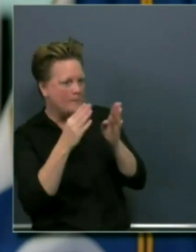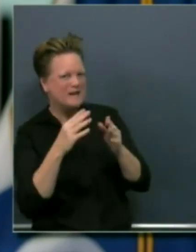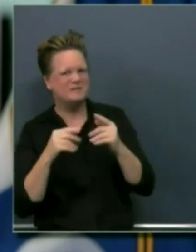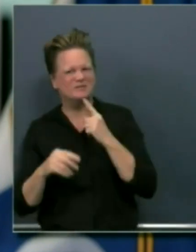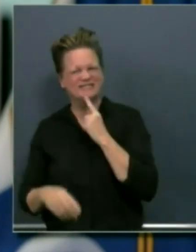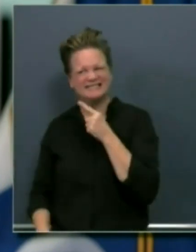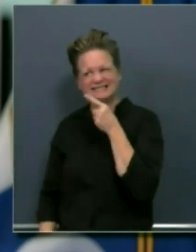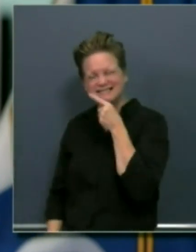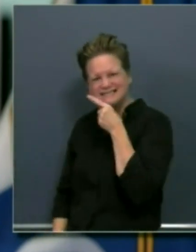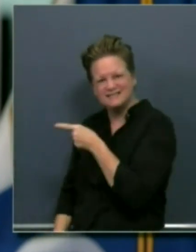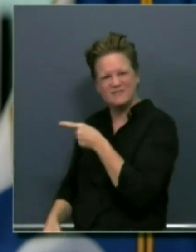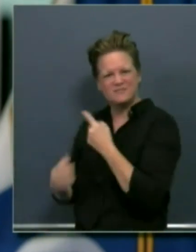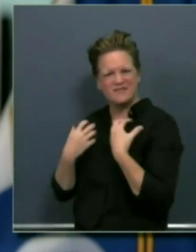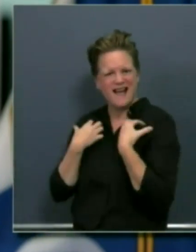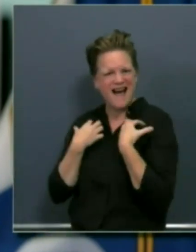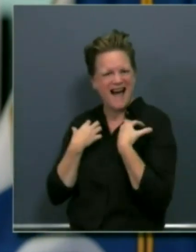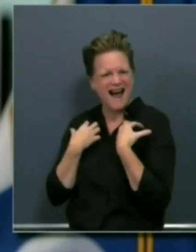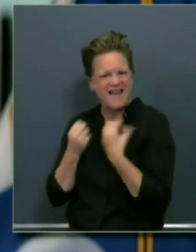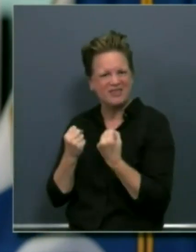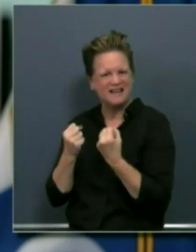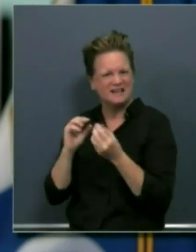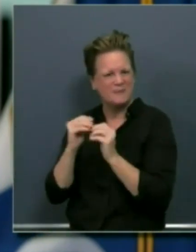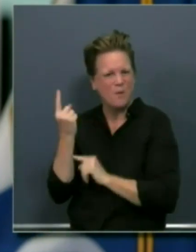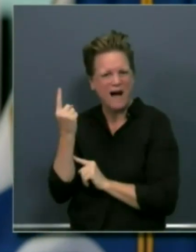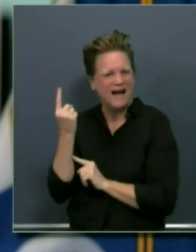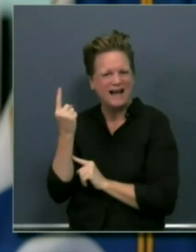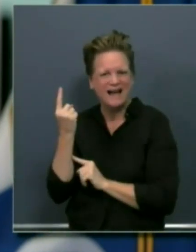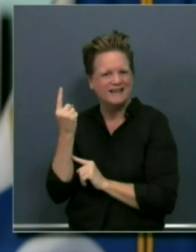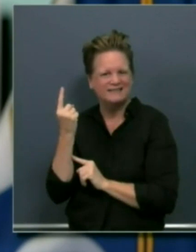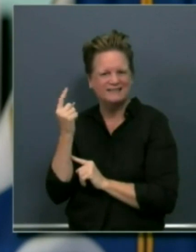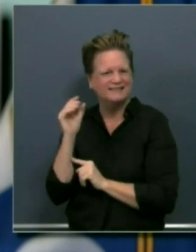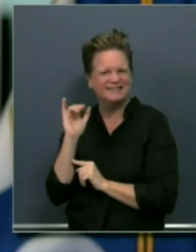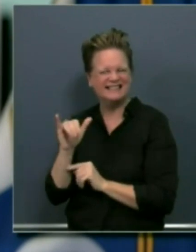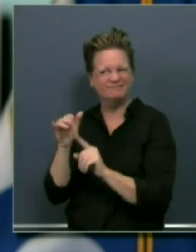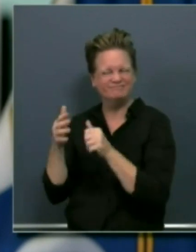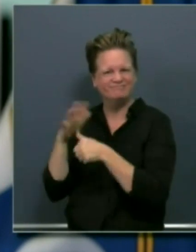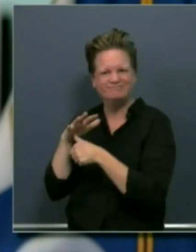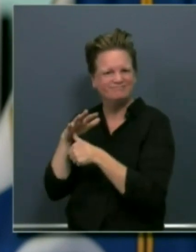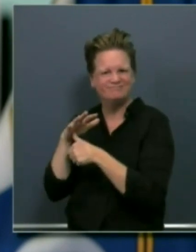GUIDE US OUT OF THE STAY AT HOME ORDER DATA EVIDENCE BUT AGAIN WE ARE FLEXIBLE IN THIS